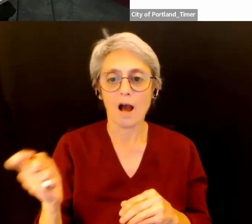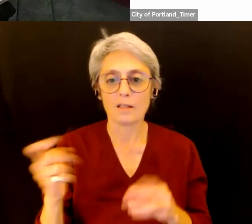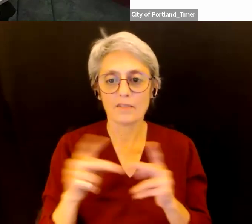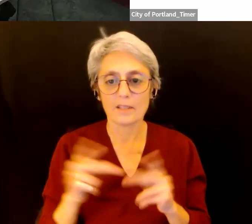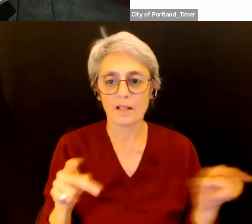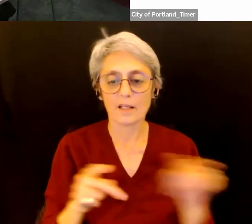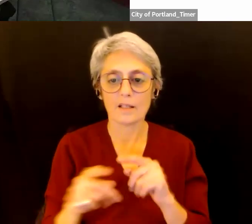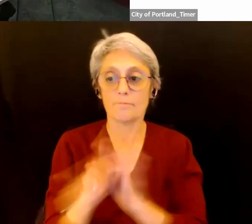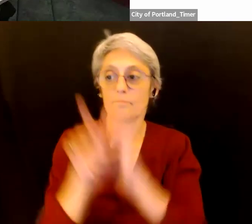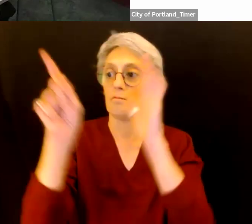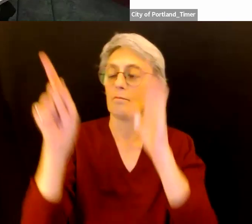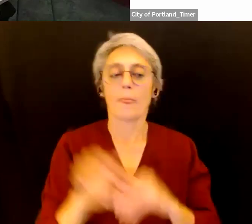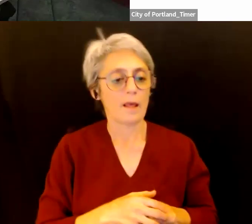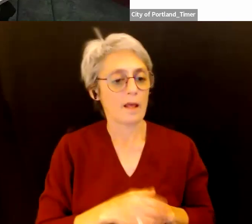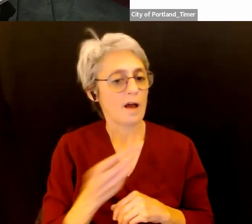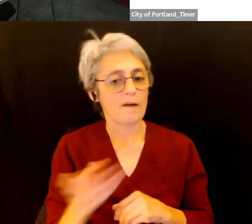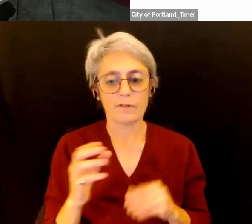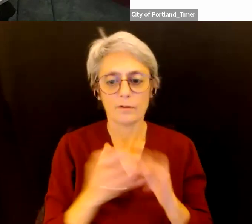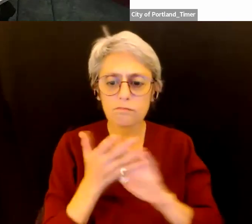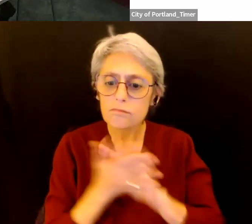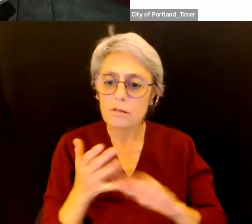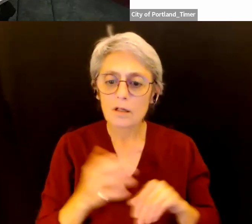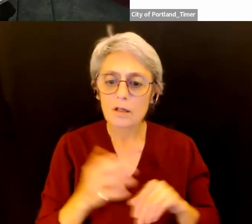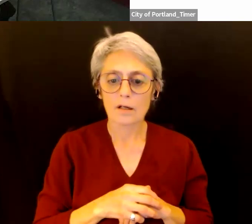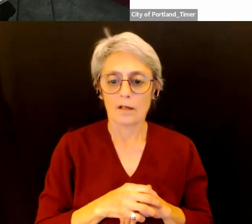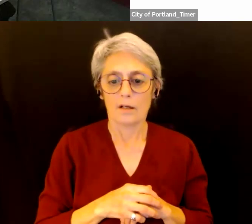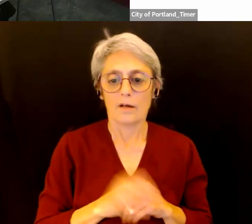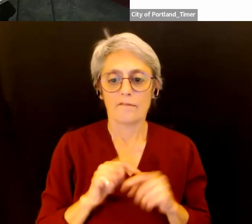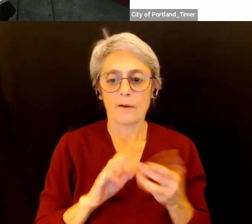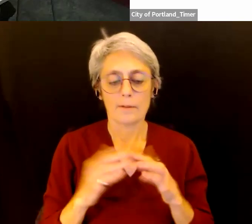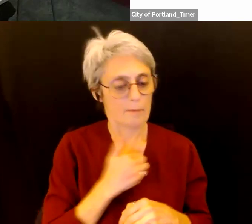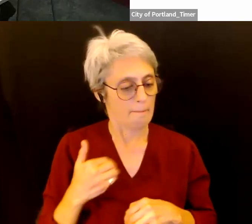Here are a few quotes from community members who have been positively impacted by the program.